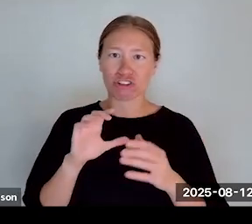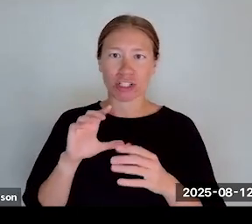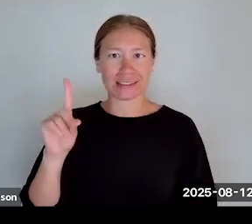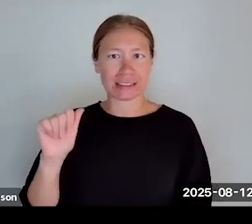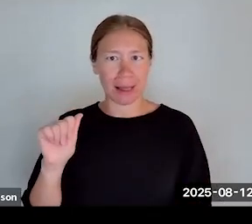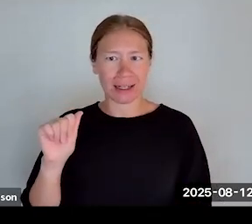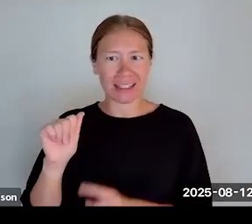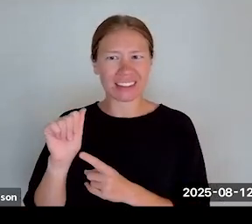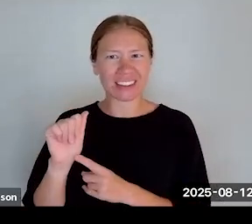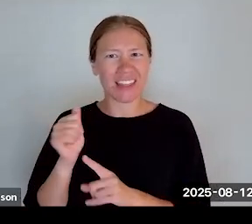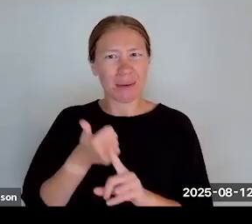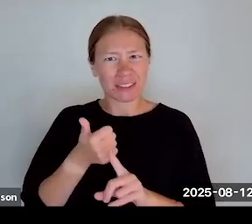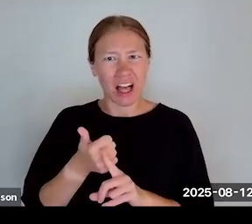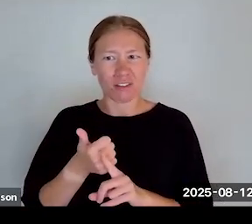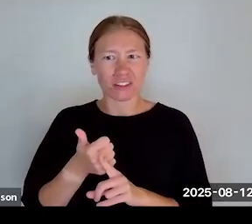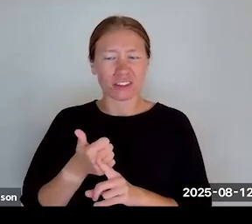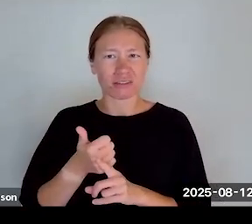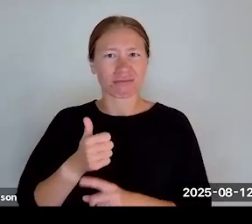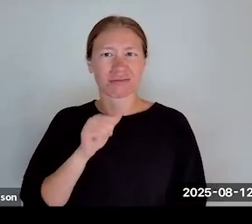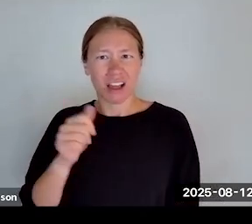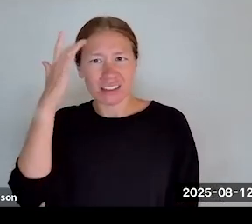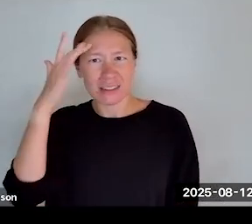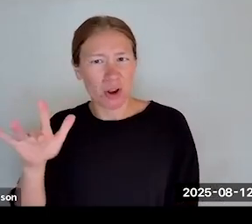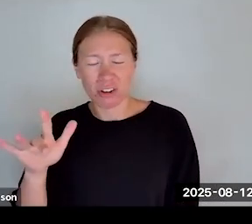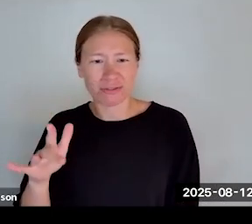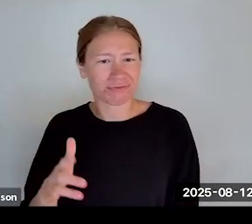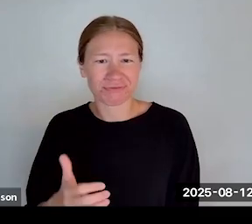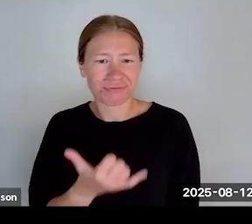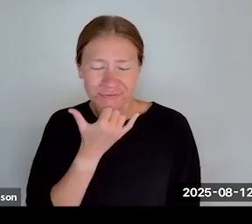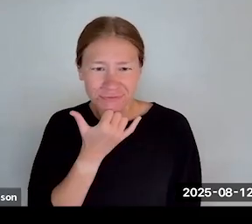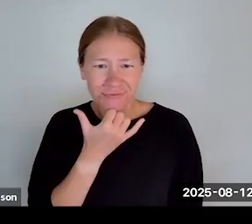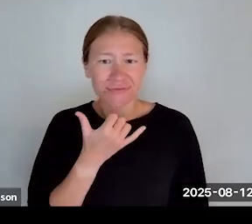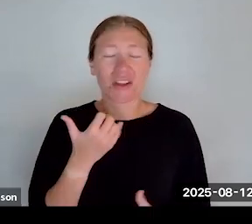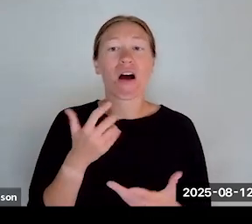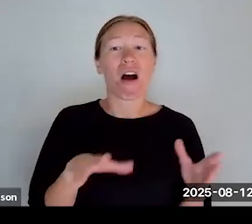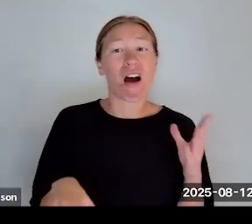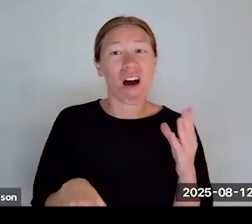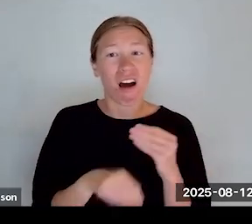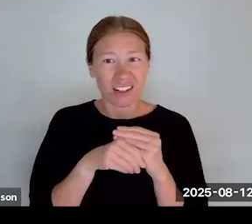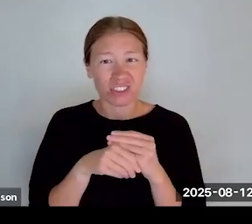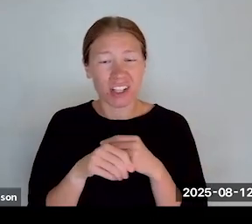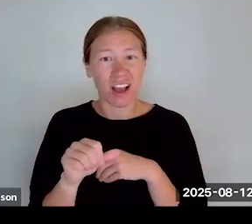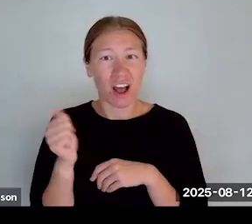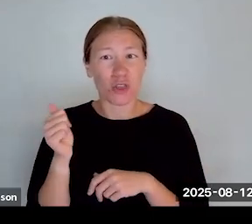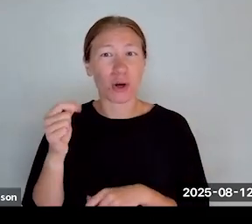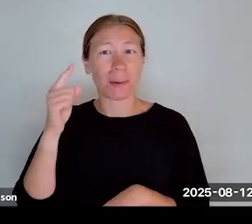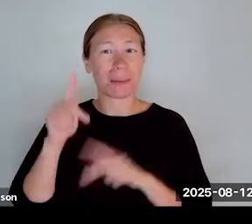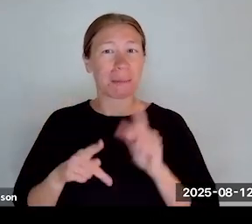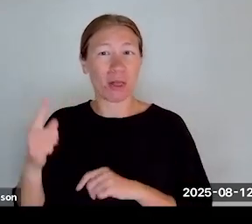Additionally, some believe that those who cannot hear, speak, or see are unable to understand language.